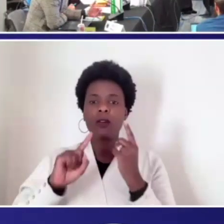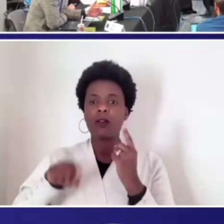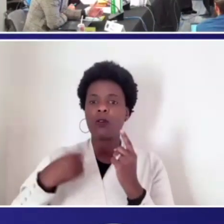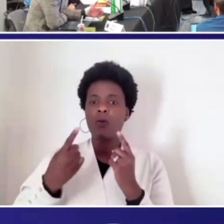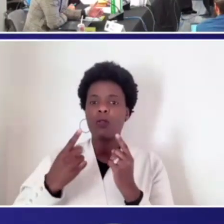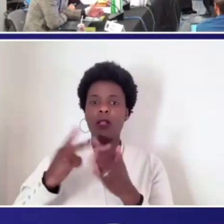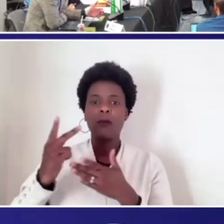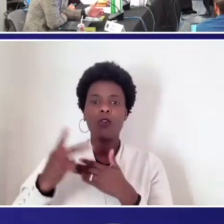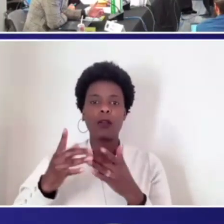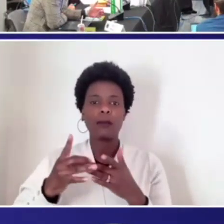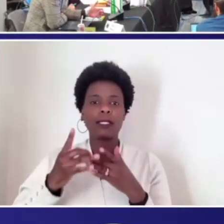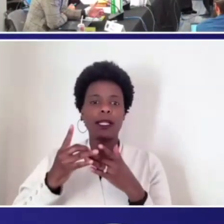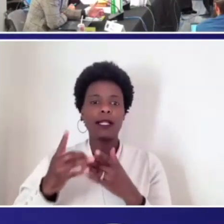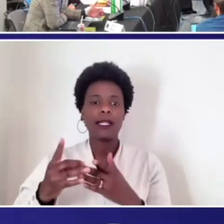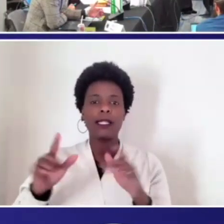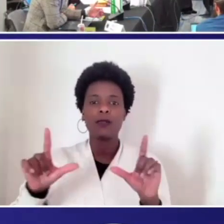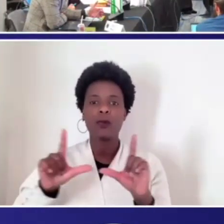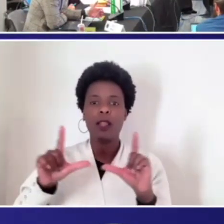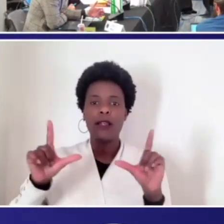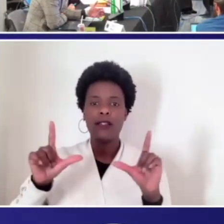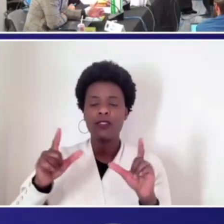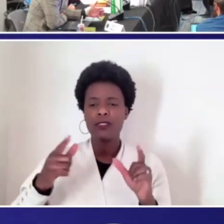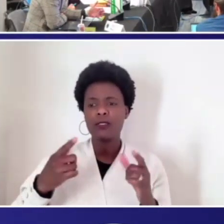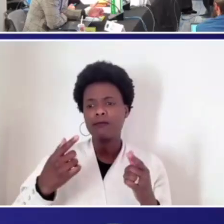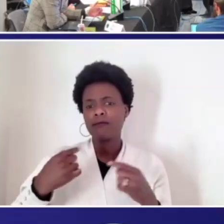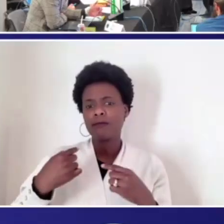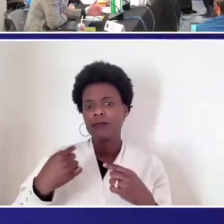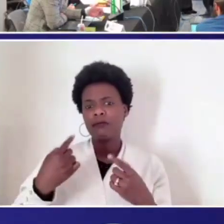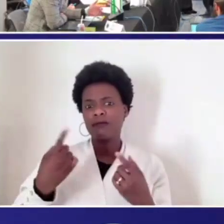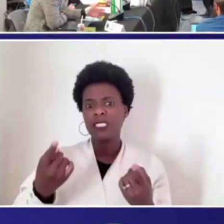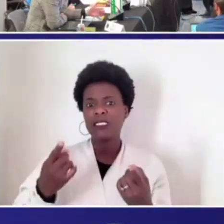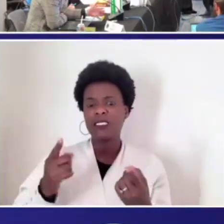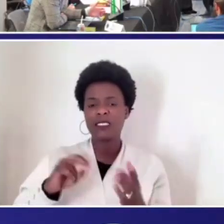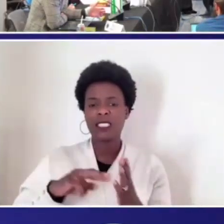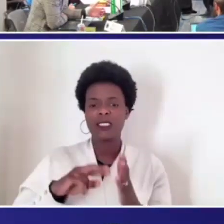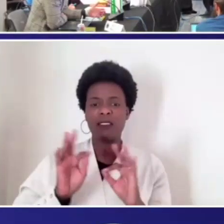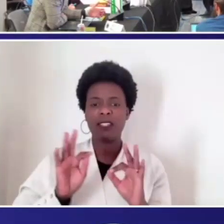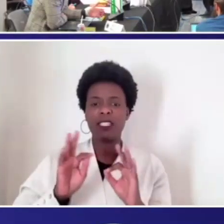licensure, since the definition of 668.2 says generally leads to licensure,